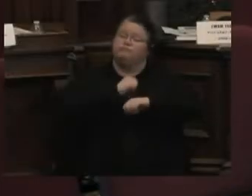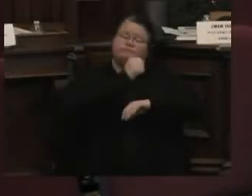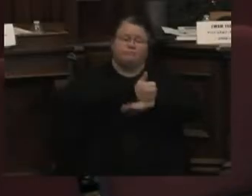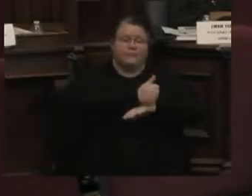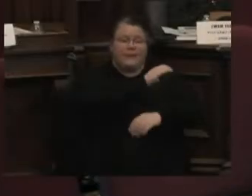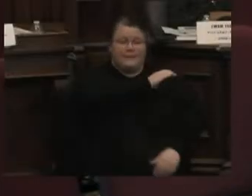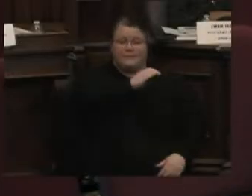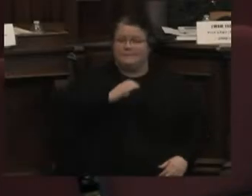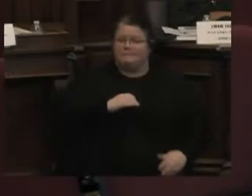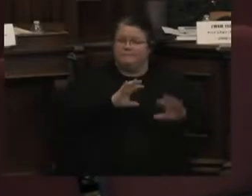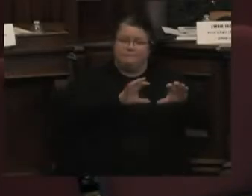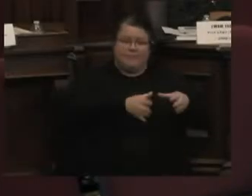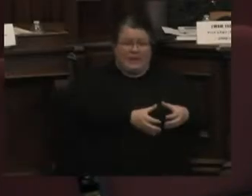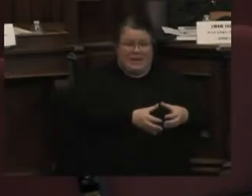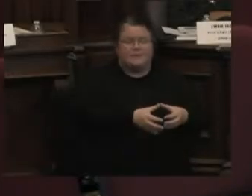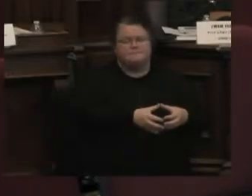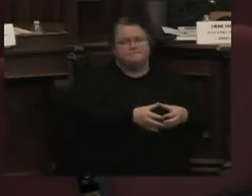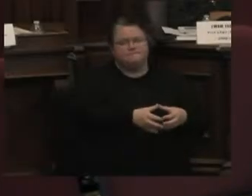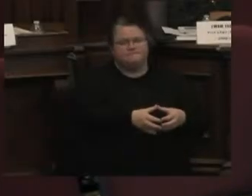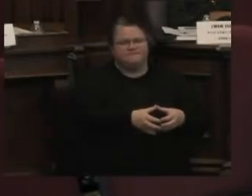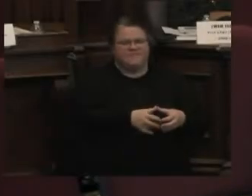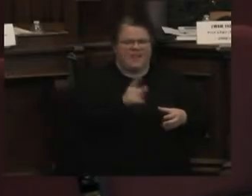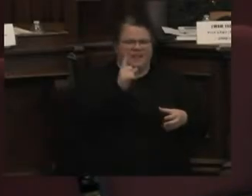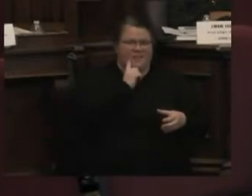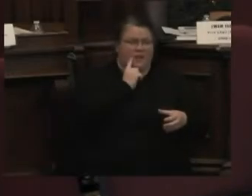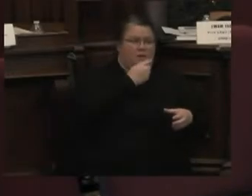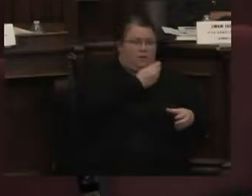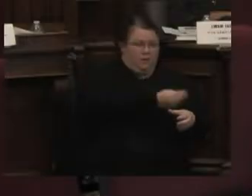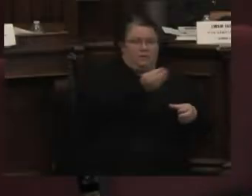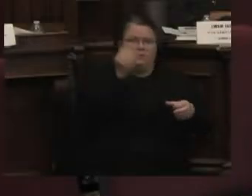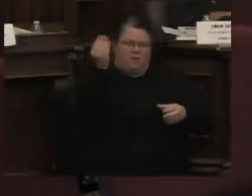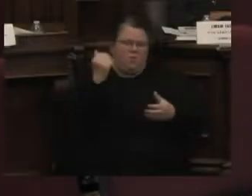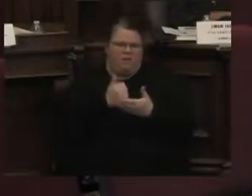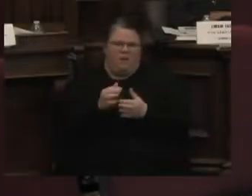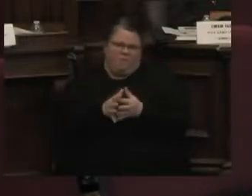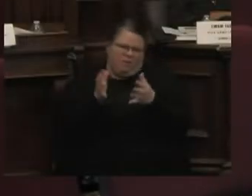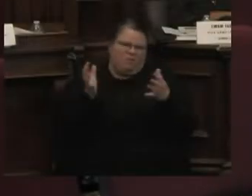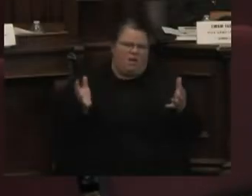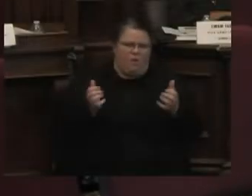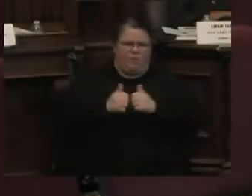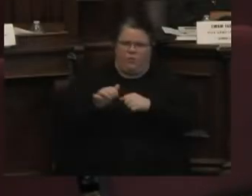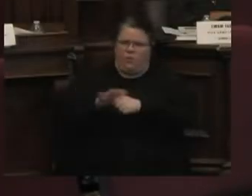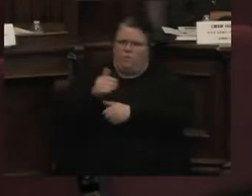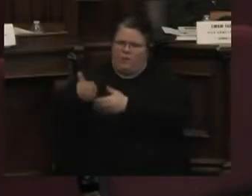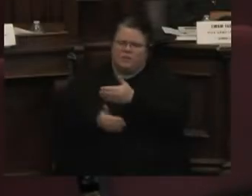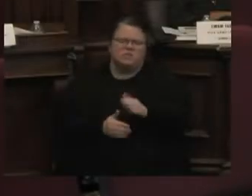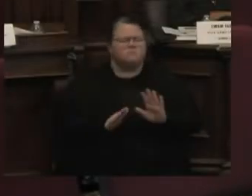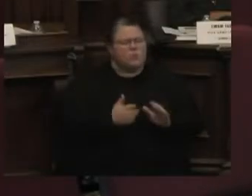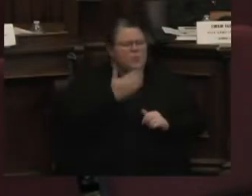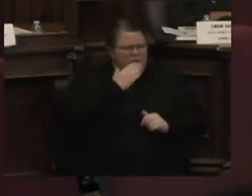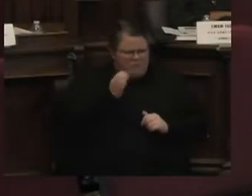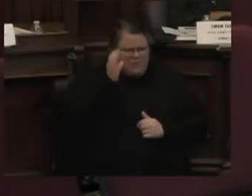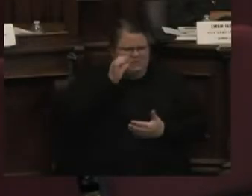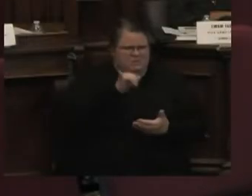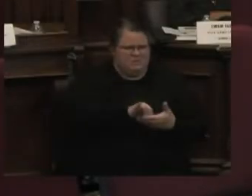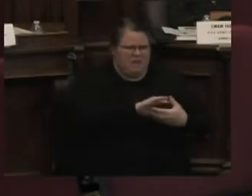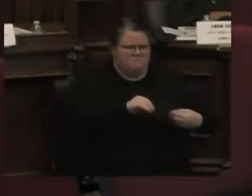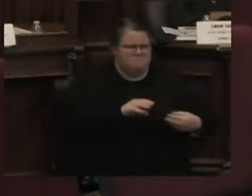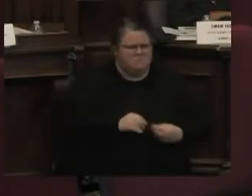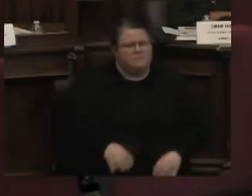willing to to do it. And if there's a committee, I would,